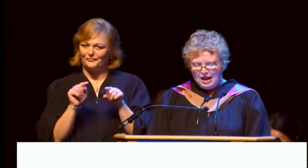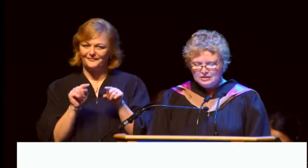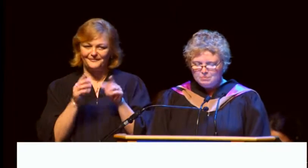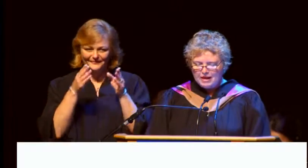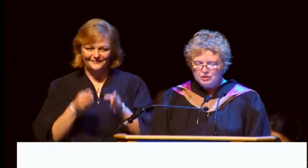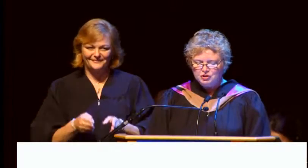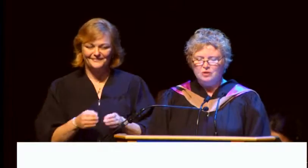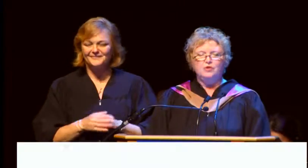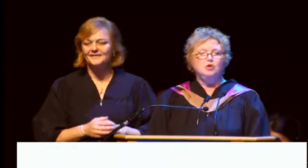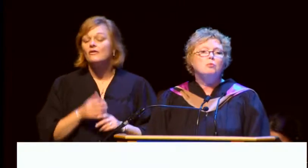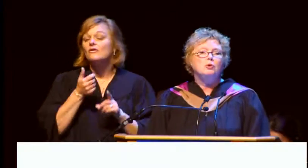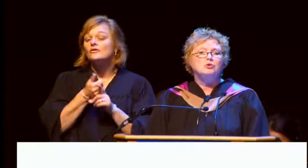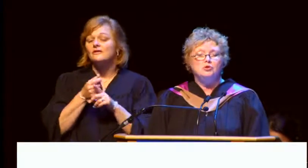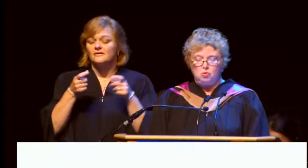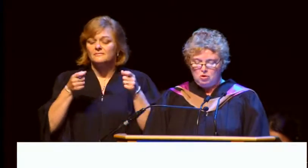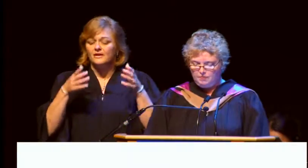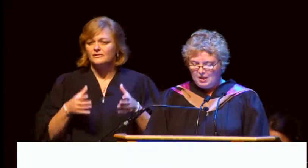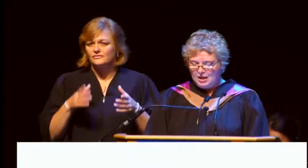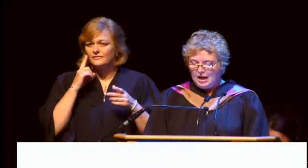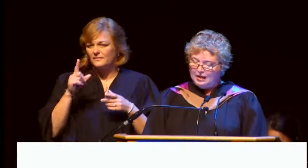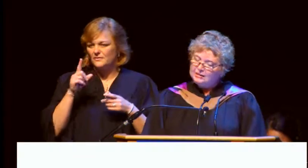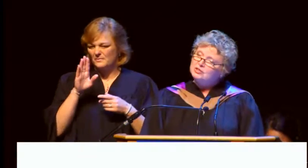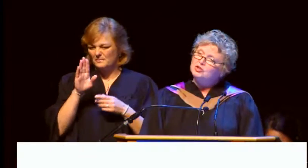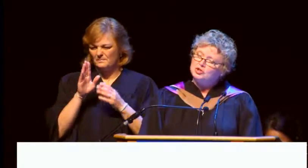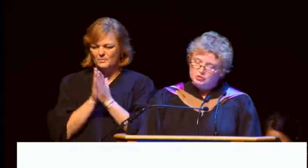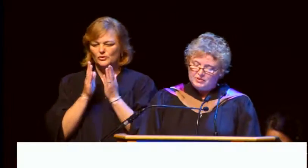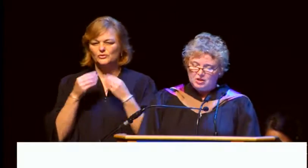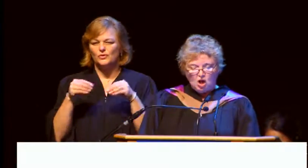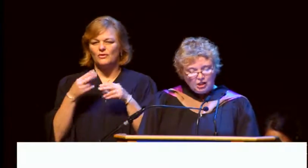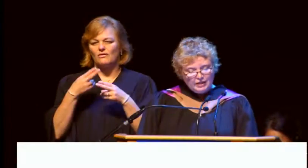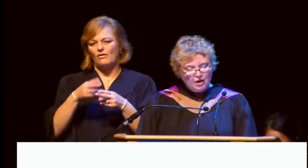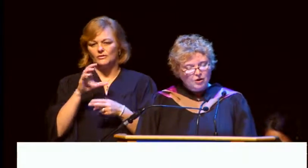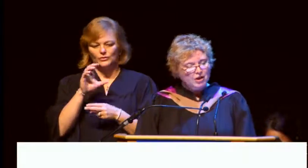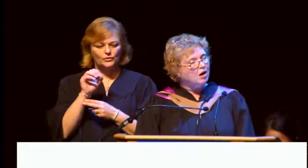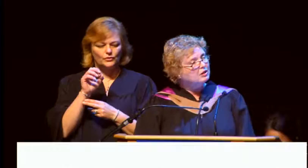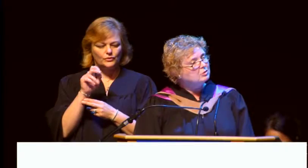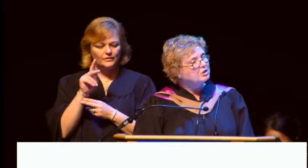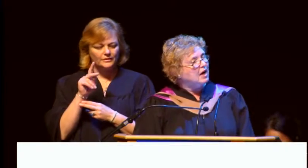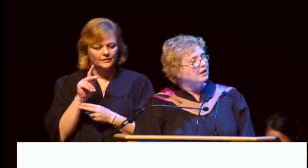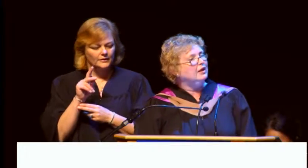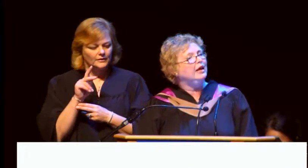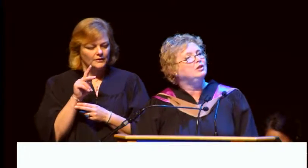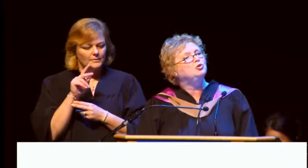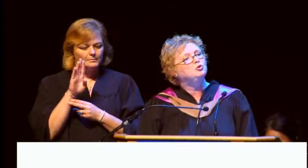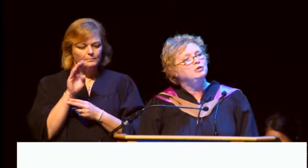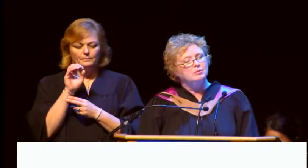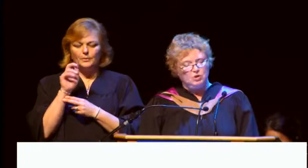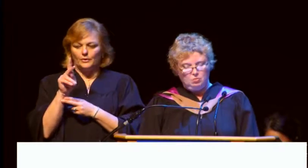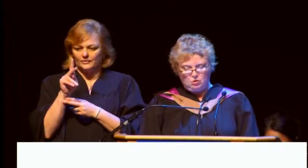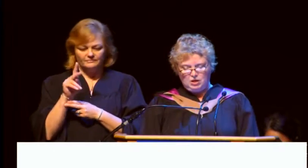AS MANAGER OF THE COOKBOOK STORE ALISON SERVES THE CULINARY HOSPITALITY AN TOURISM COMMUNITY